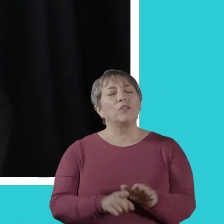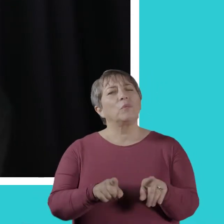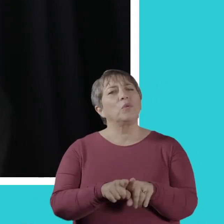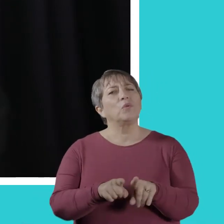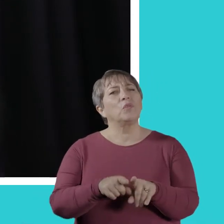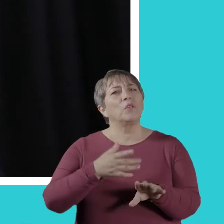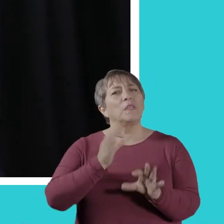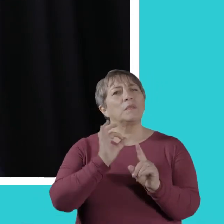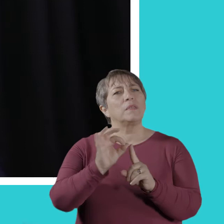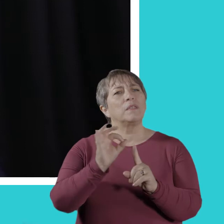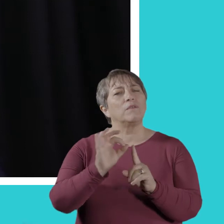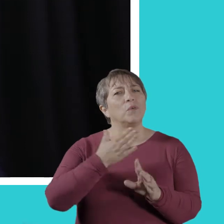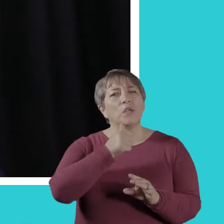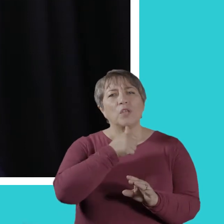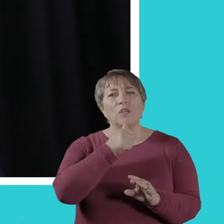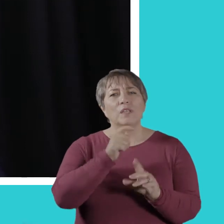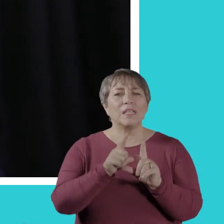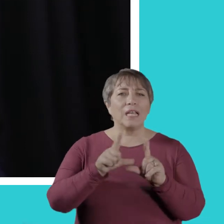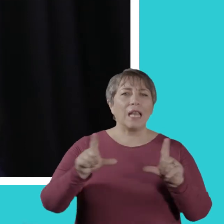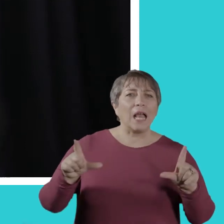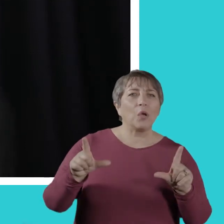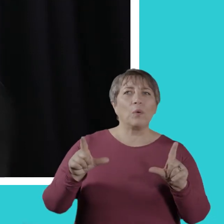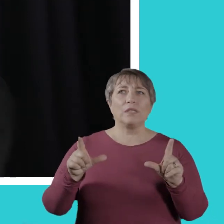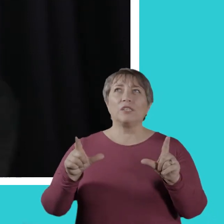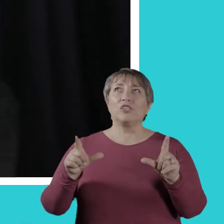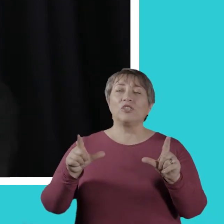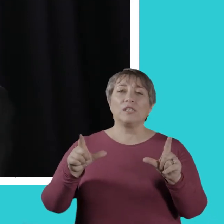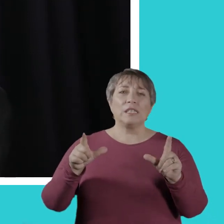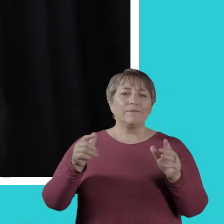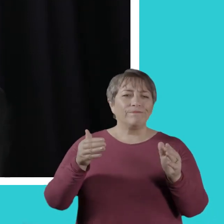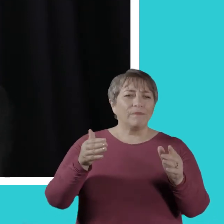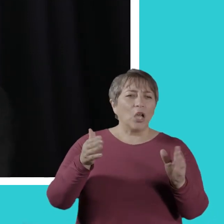language in closer proximity to get to what we're really talking about is moving away from